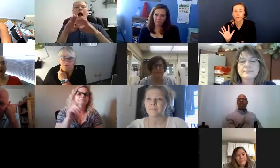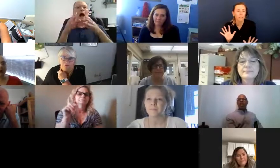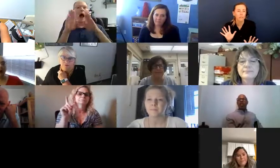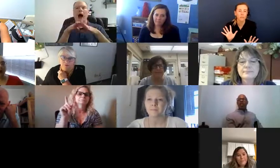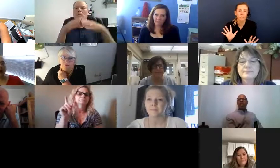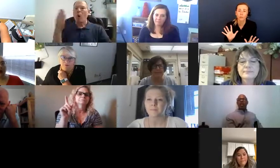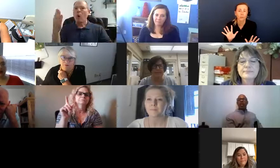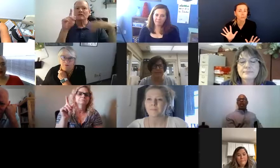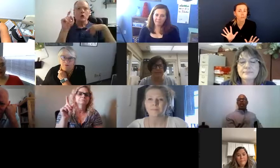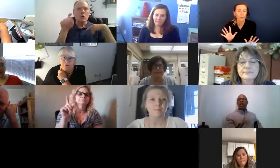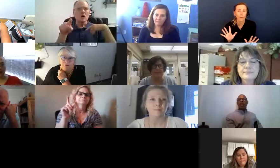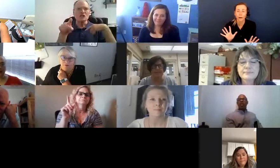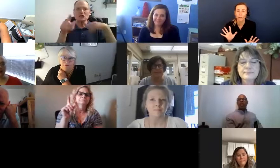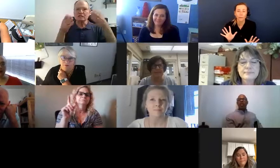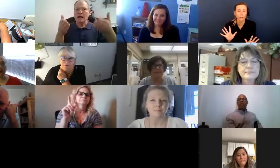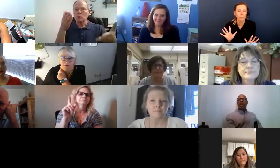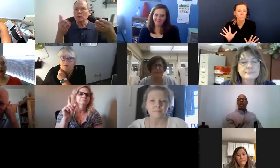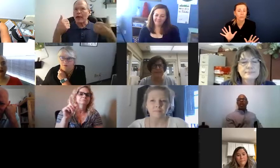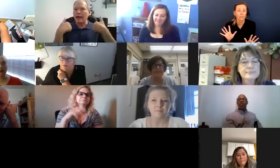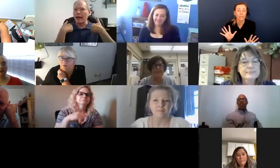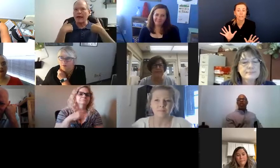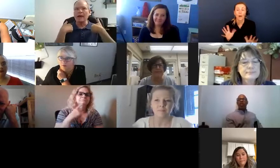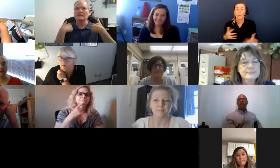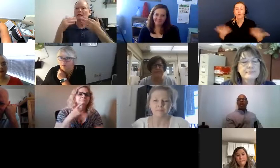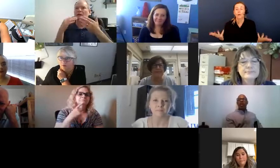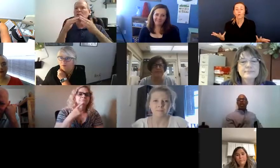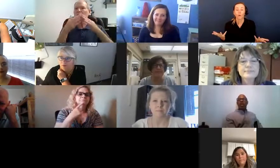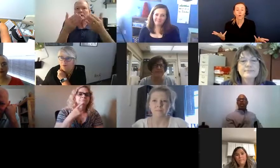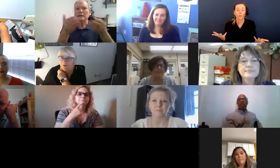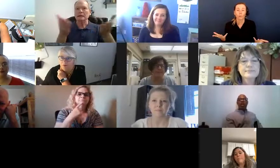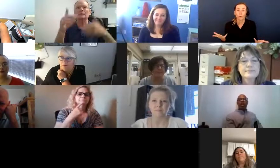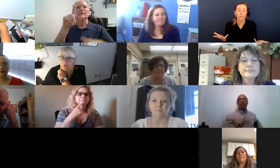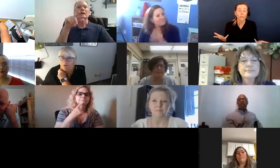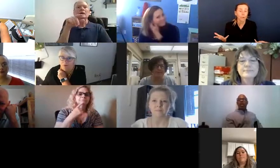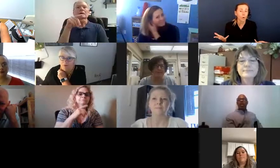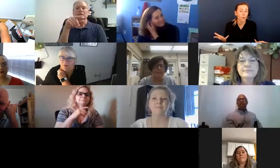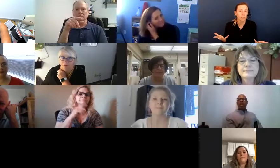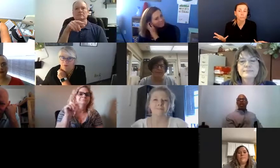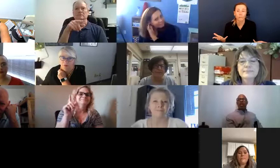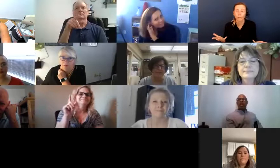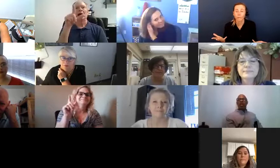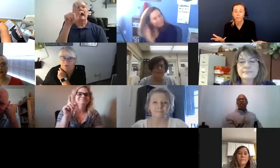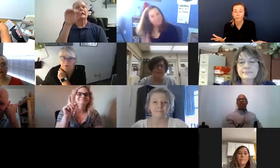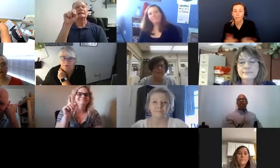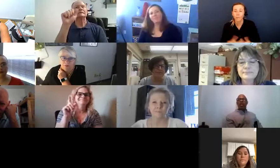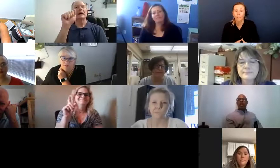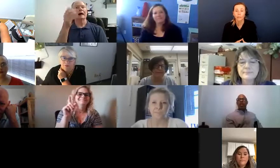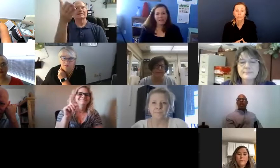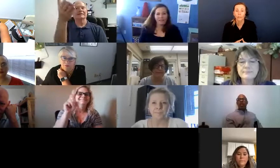Tom: Okay, we are open to any questions you may have for us., community members? Lisa, go ahead.